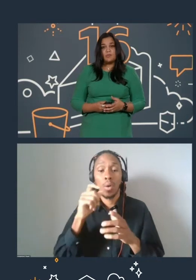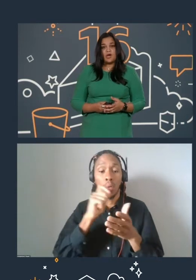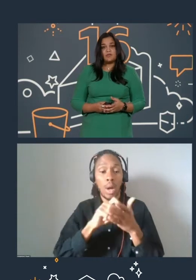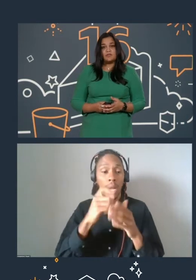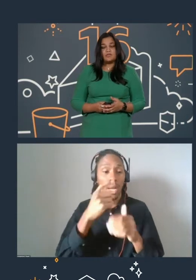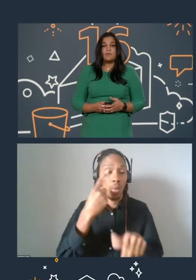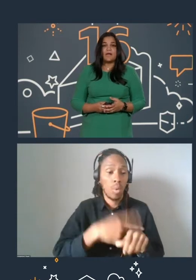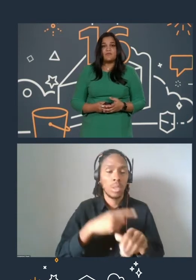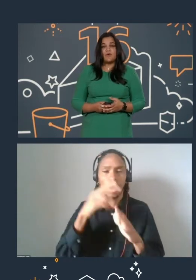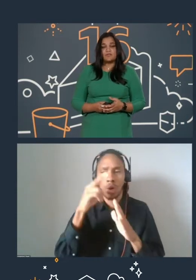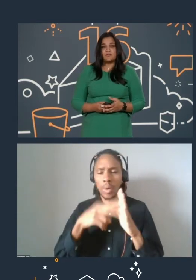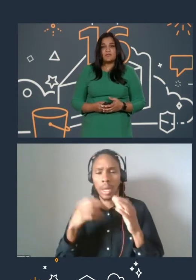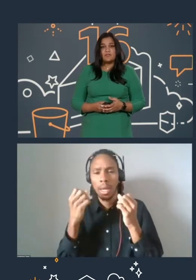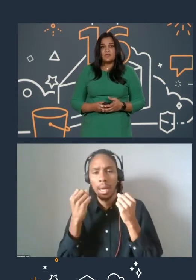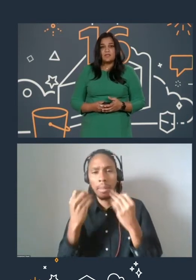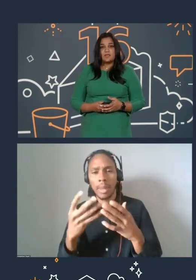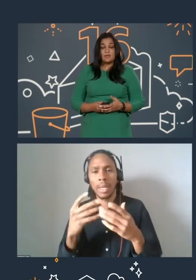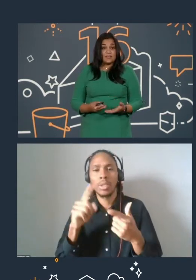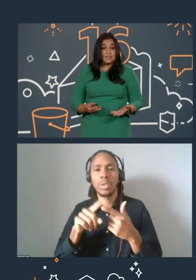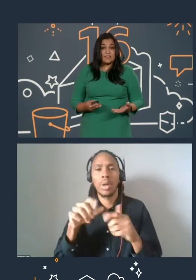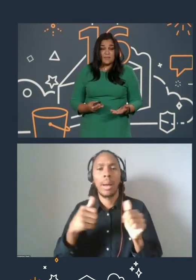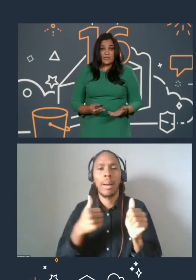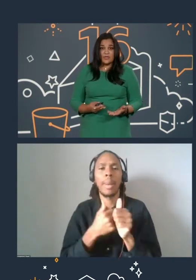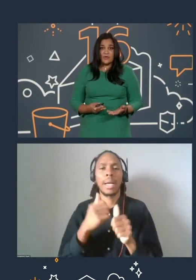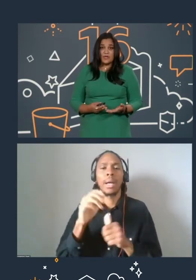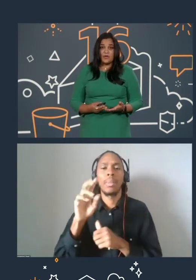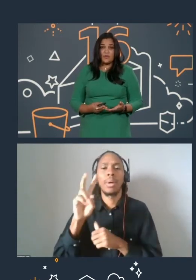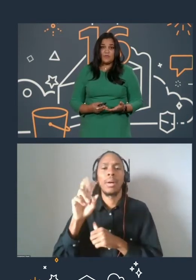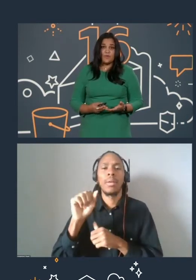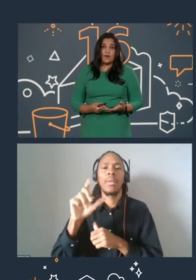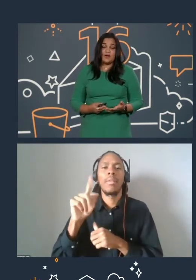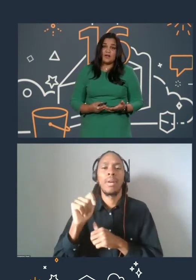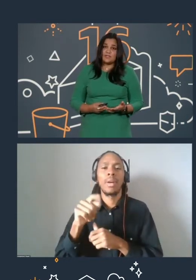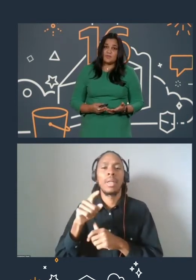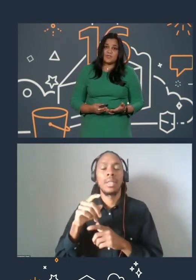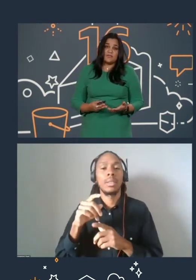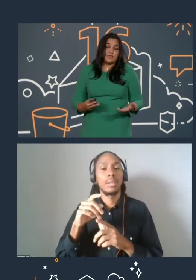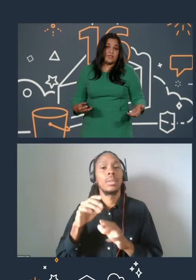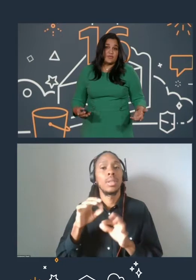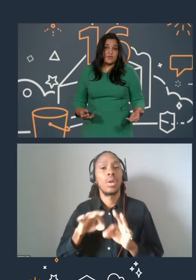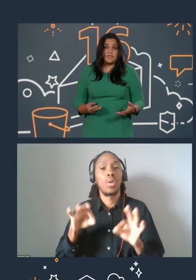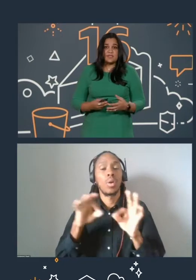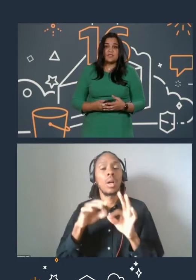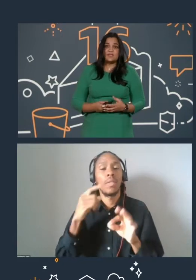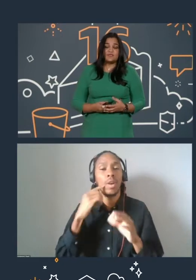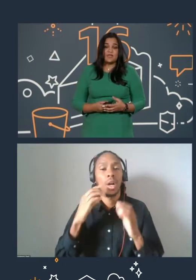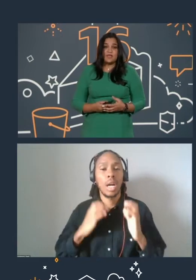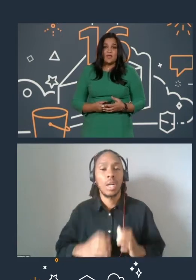model to your Backup Vault. Now, this is especially critical for our customers in the financial services industry,